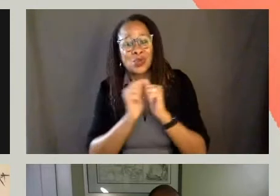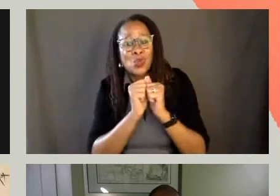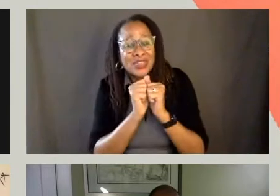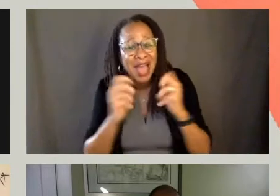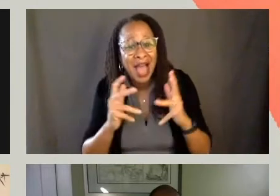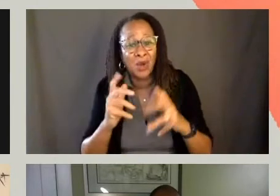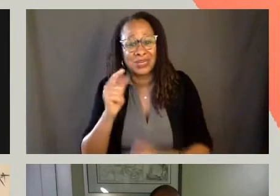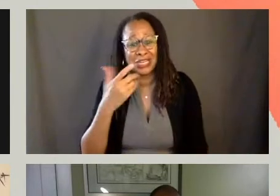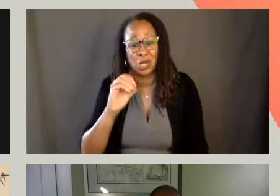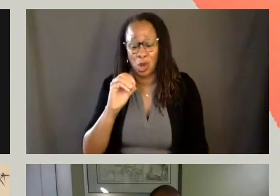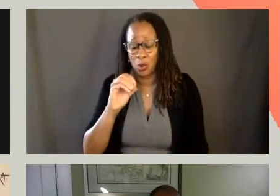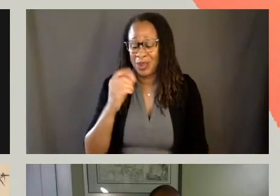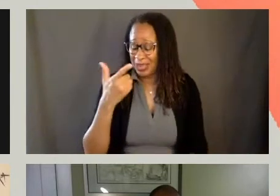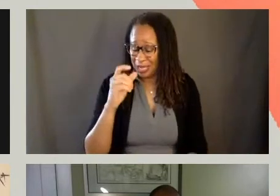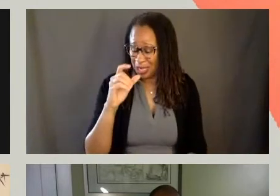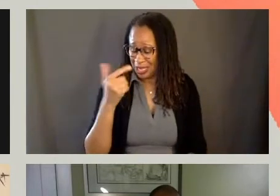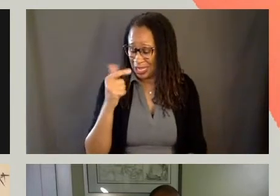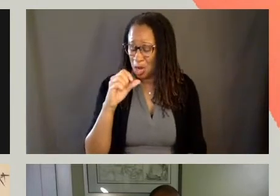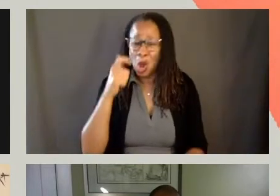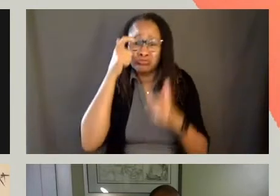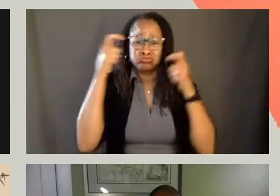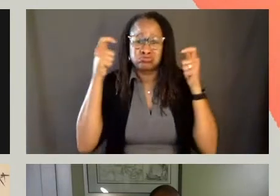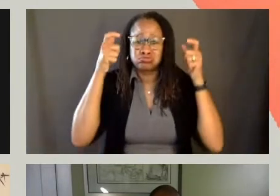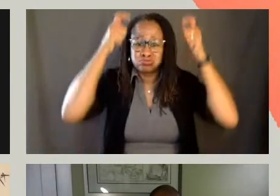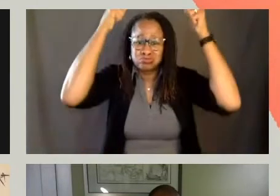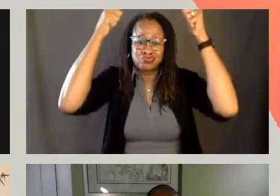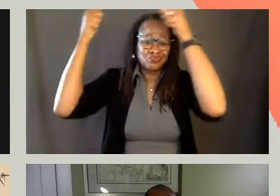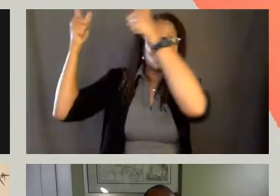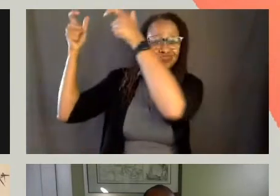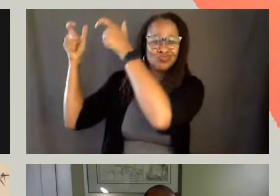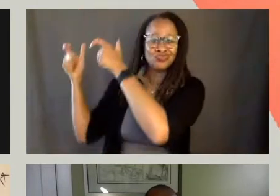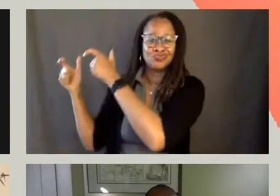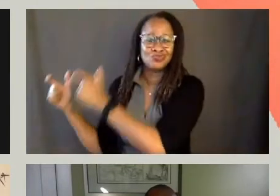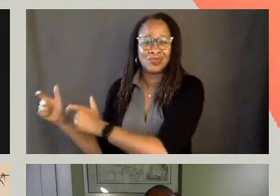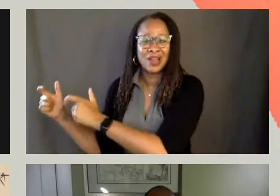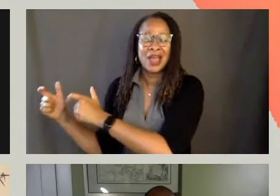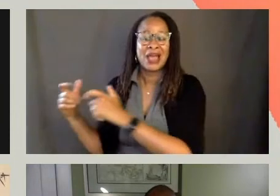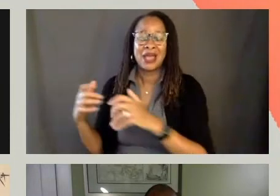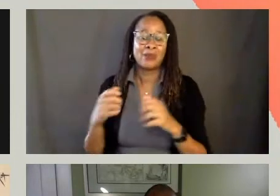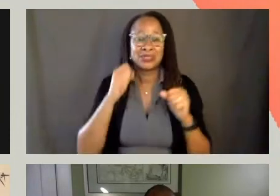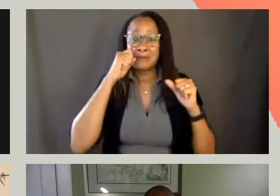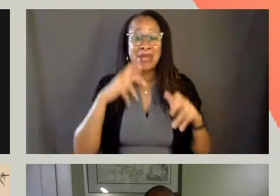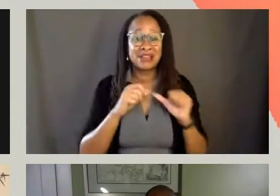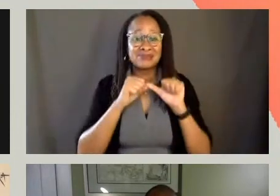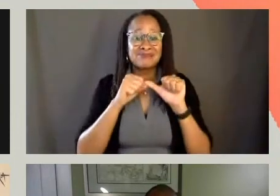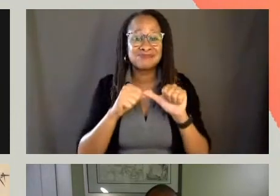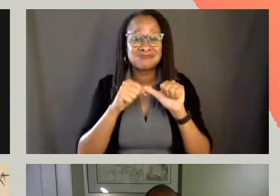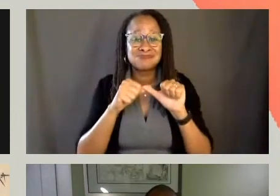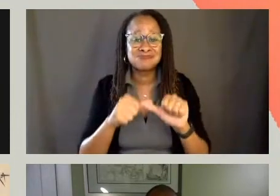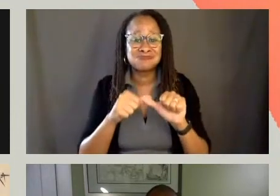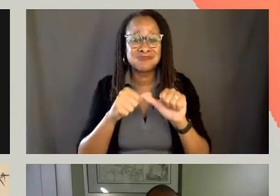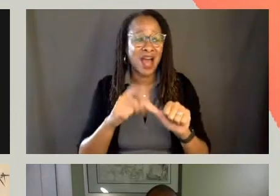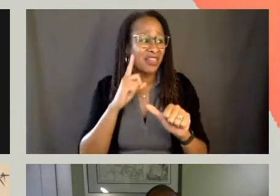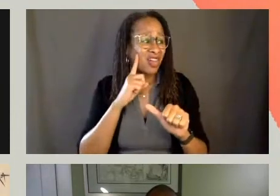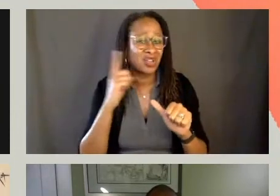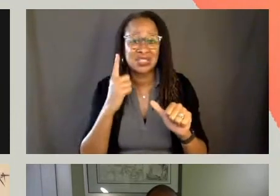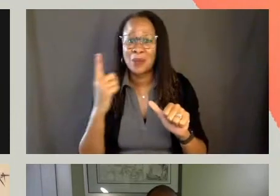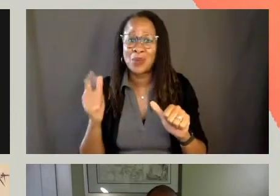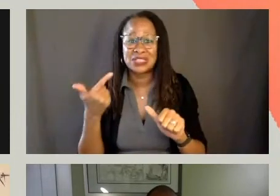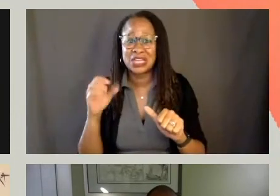And it really just astonished me that it went on and on and I was just like, "Any second somebody's ego is gonna show up and fuck all this stuff."